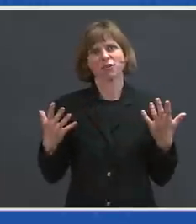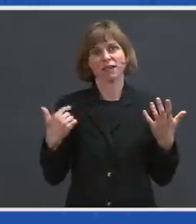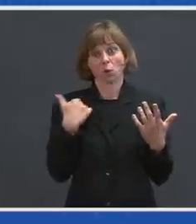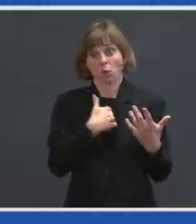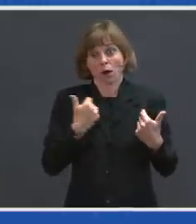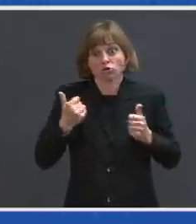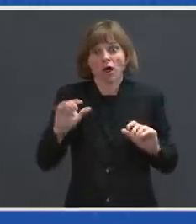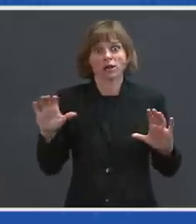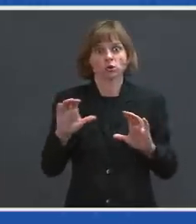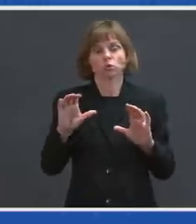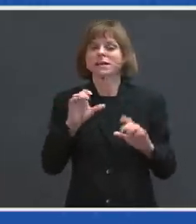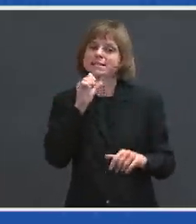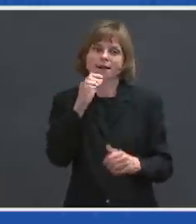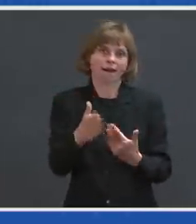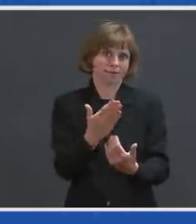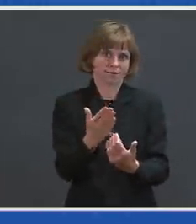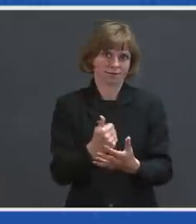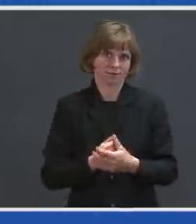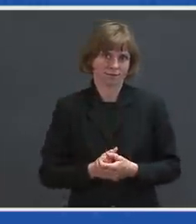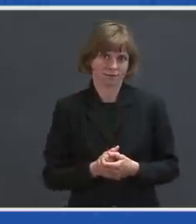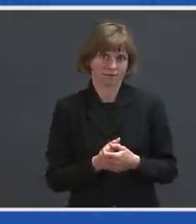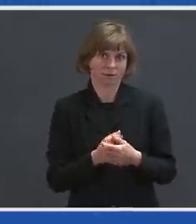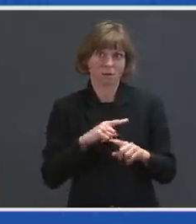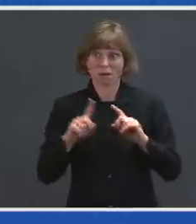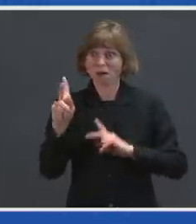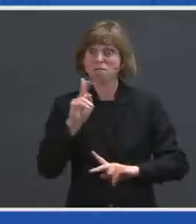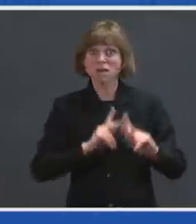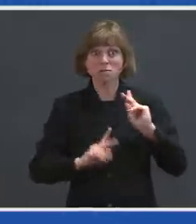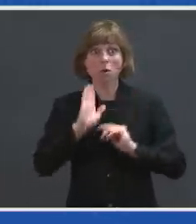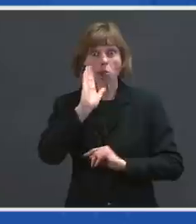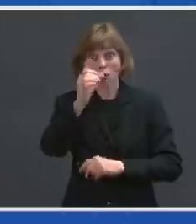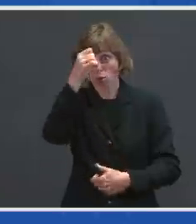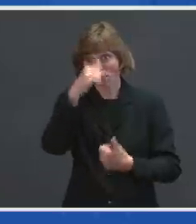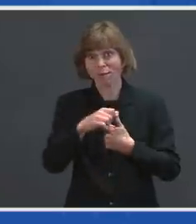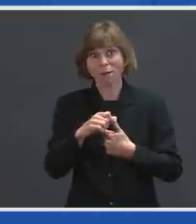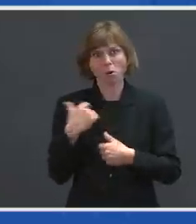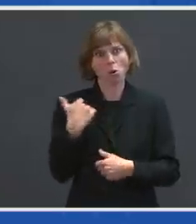are not easy, but people are going to remember how we showed up in this moment,